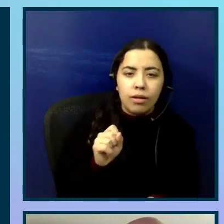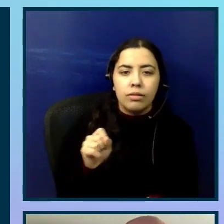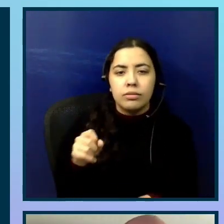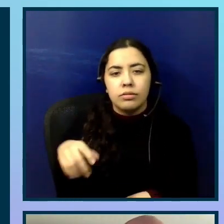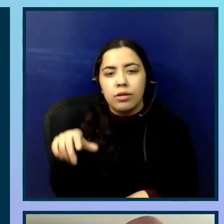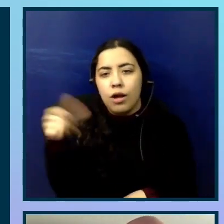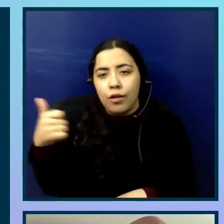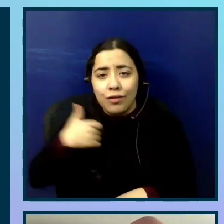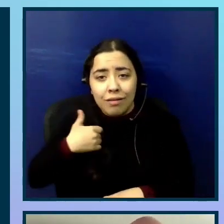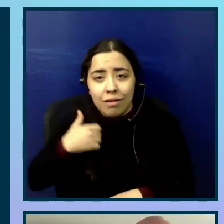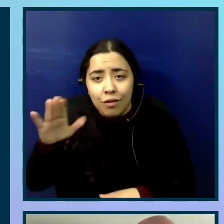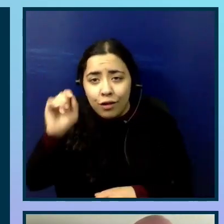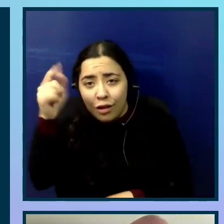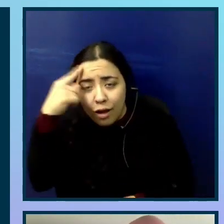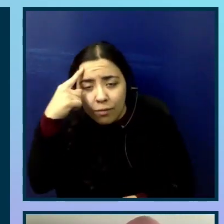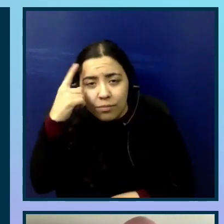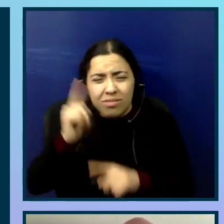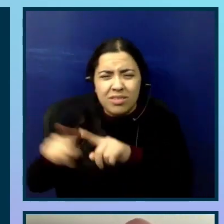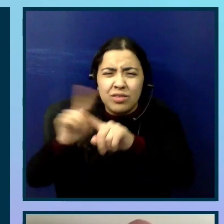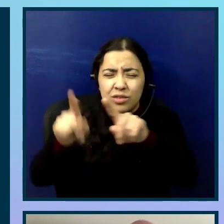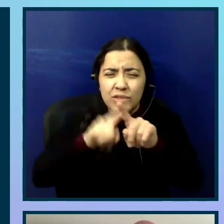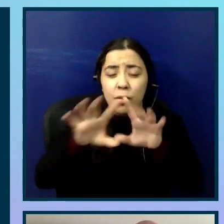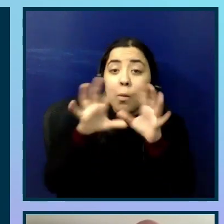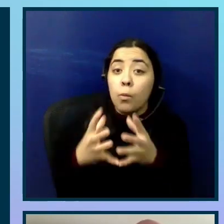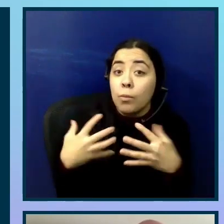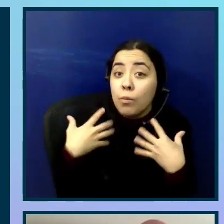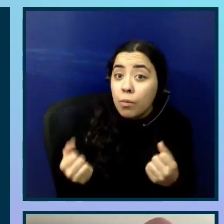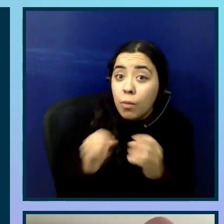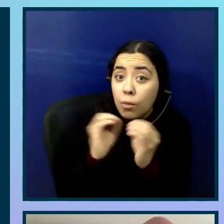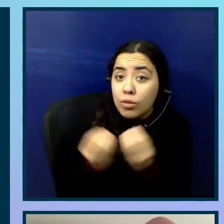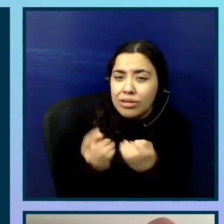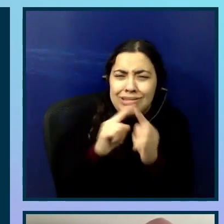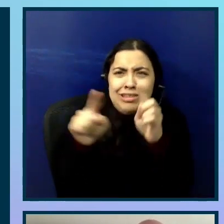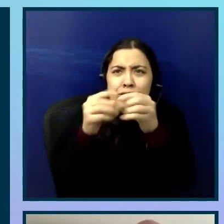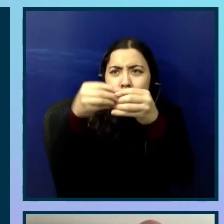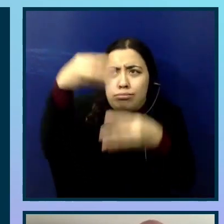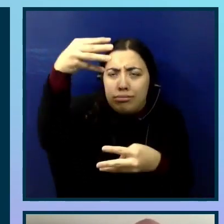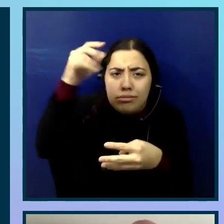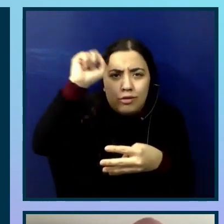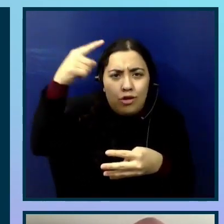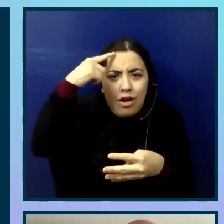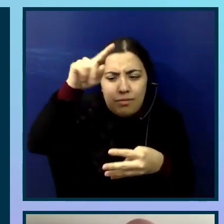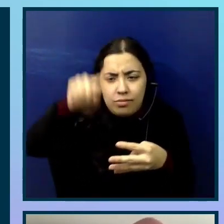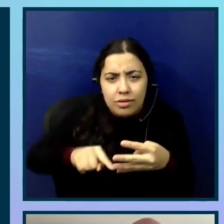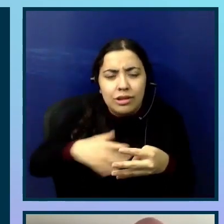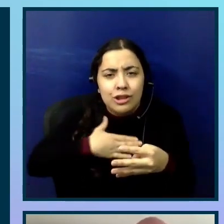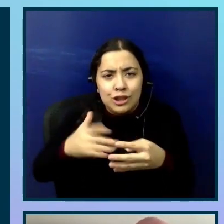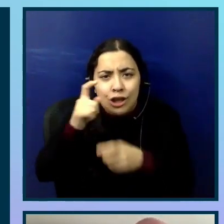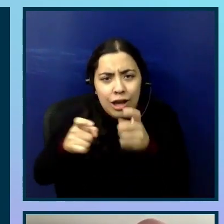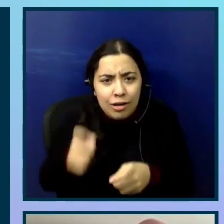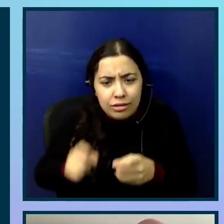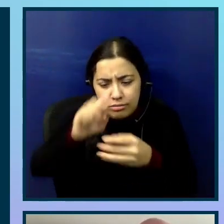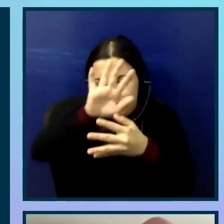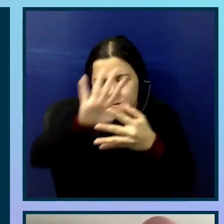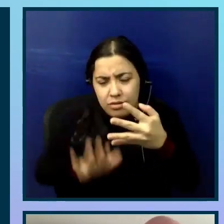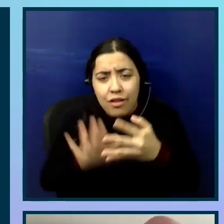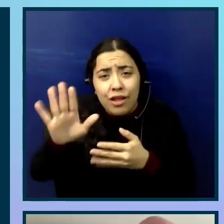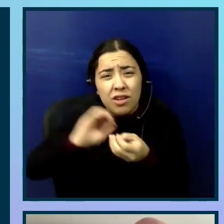World Health Organization and various charities, it becomes quite interesting when you start seeing the numbers coming out and so...